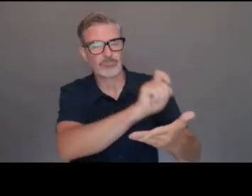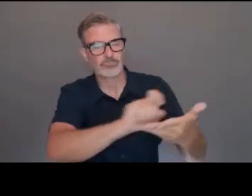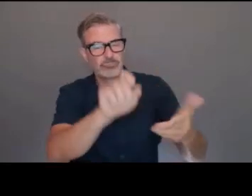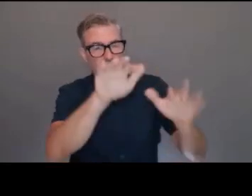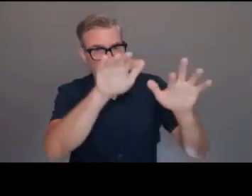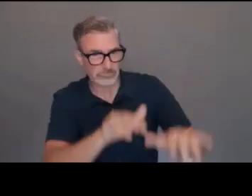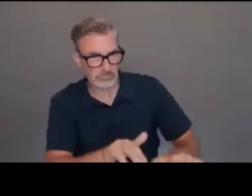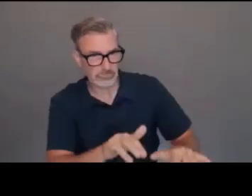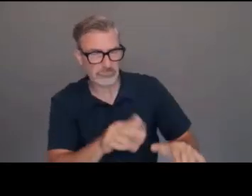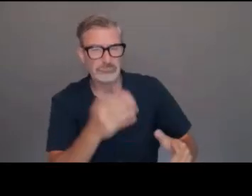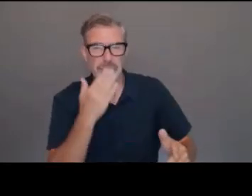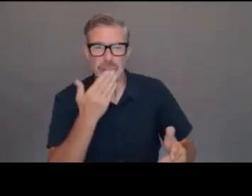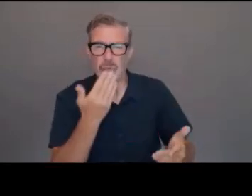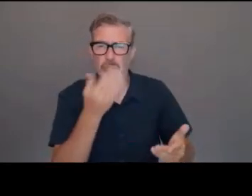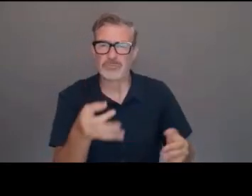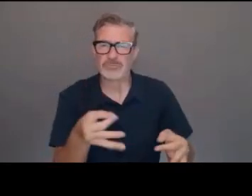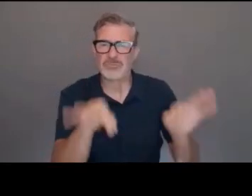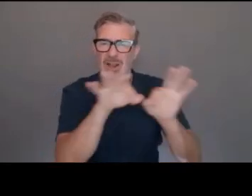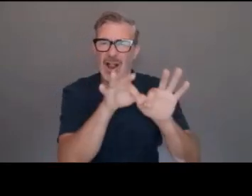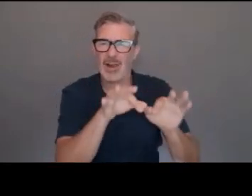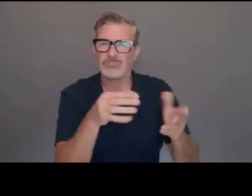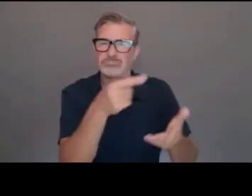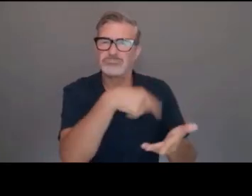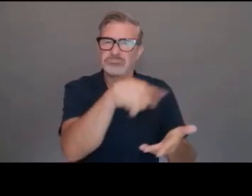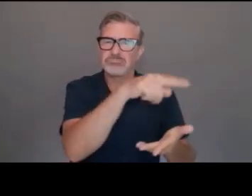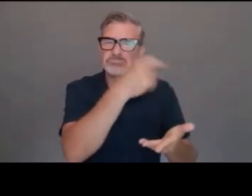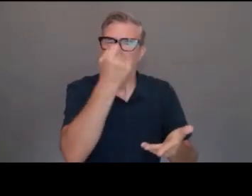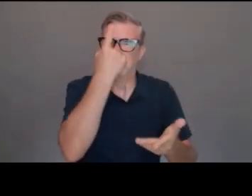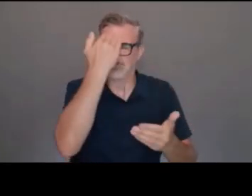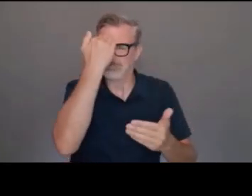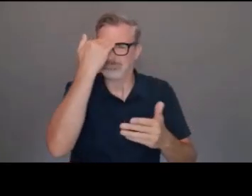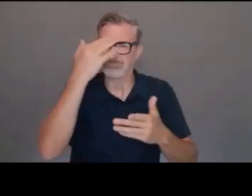And lastly, of course, in terms of the Application Form, submitting a complete